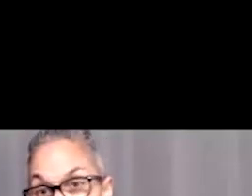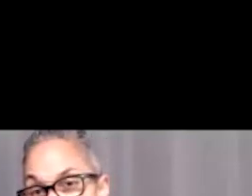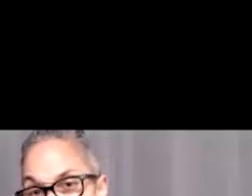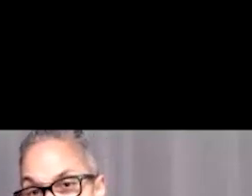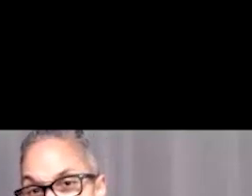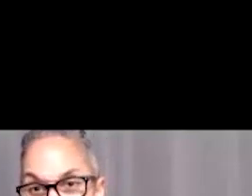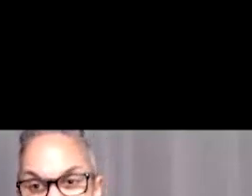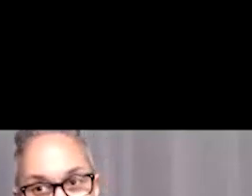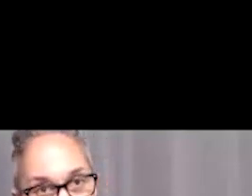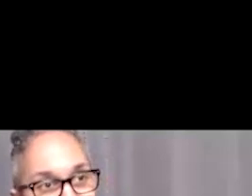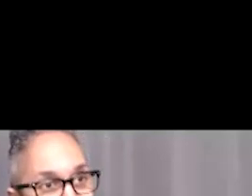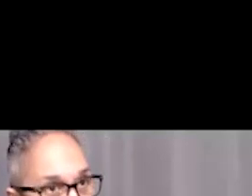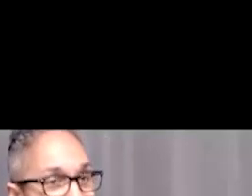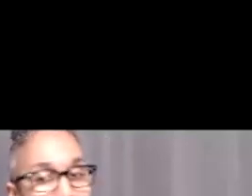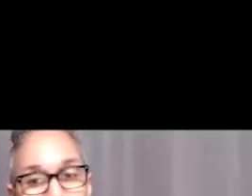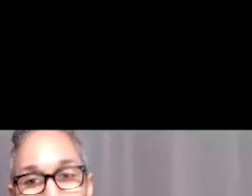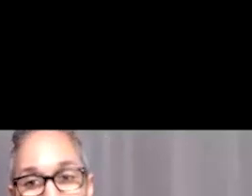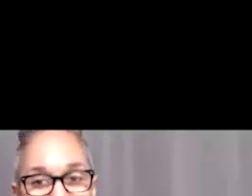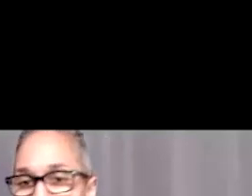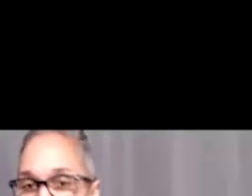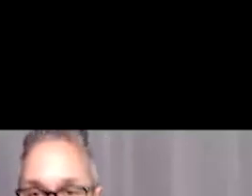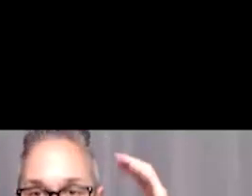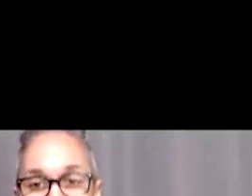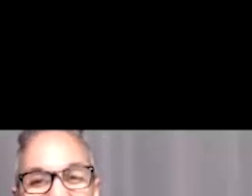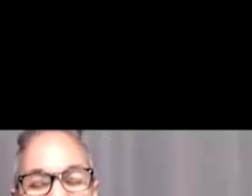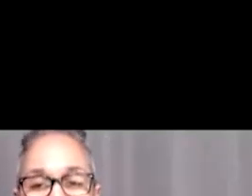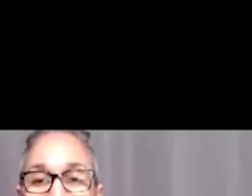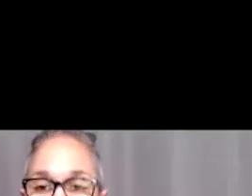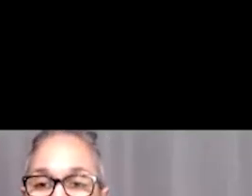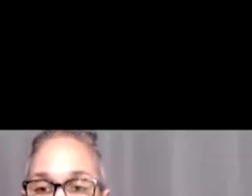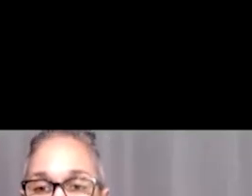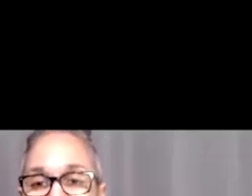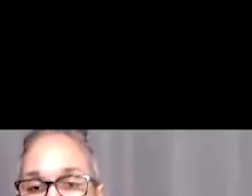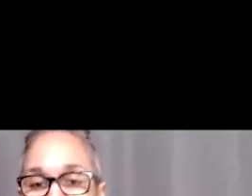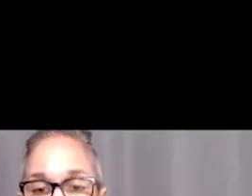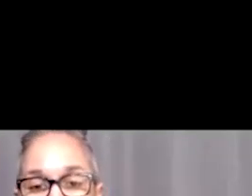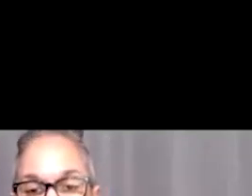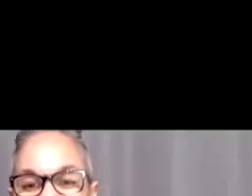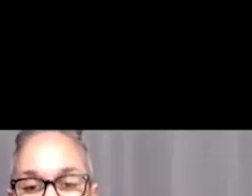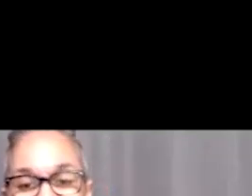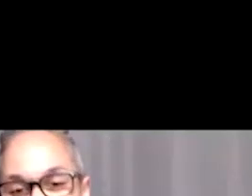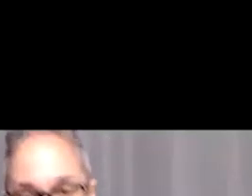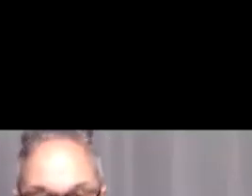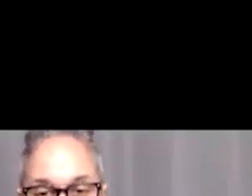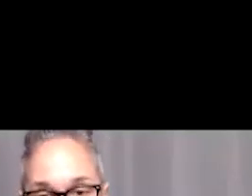It's things we can do. And it's not overwhelming if you just take it a little at a time. Yeah. Totally agree.